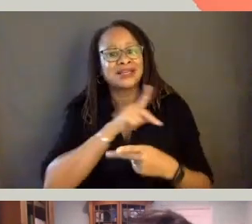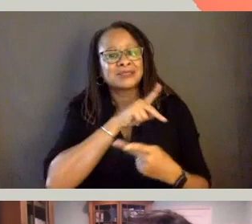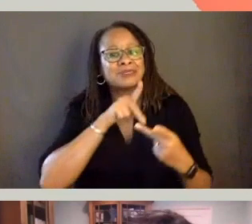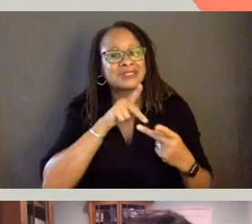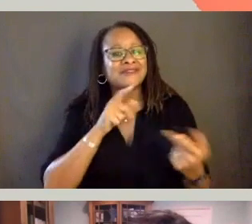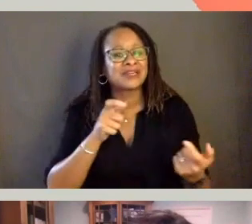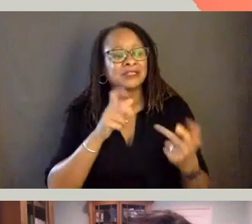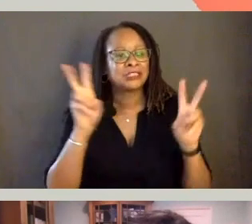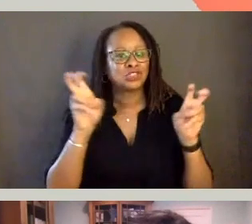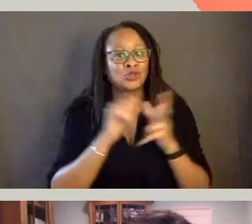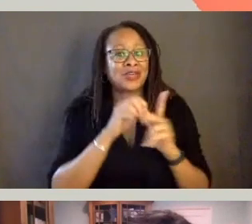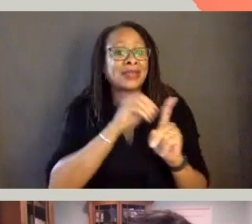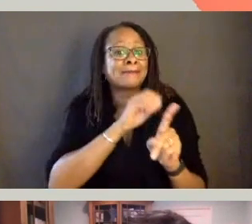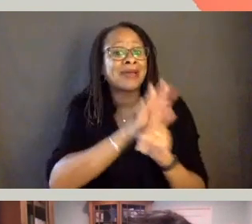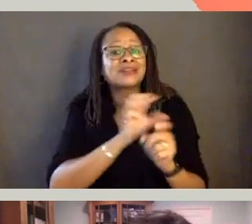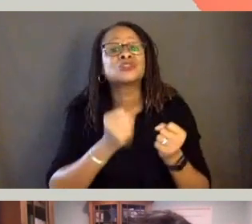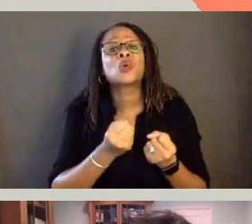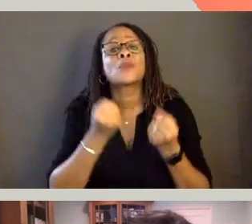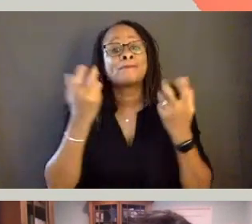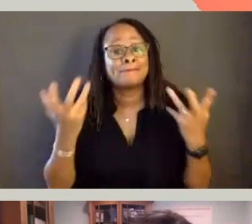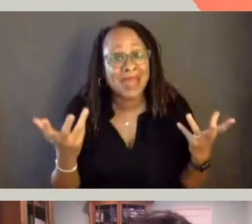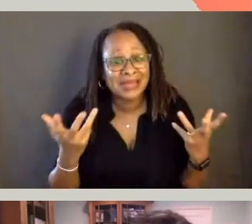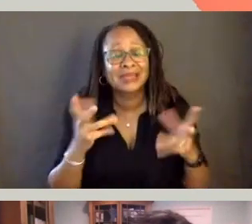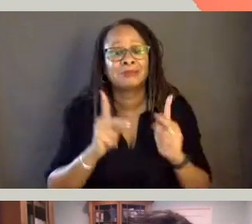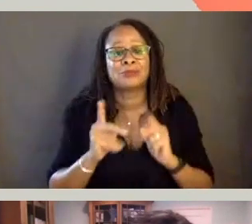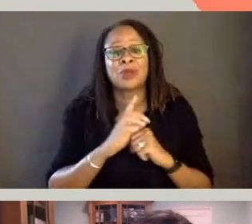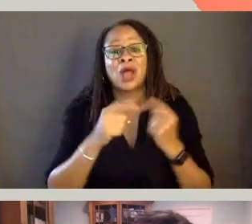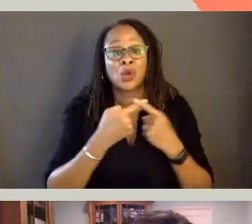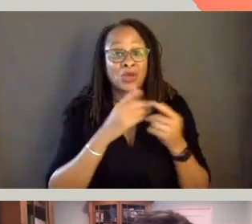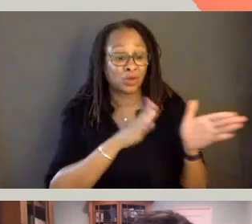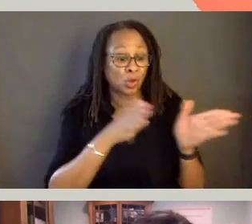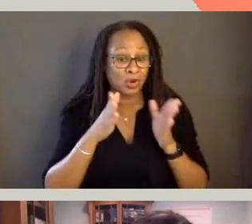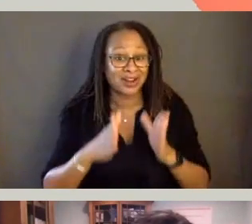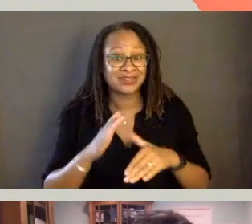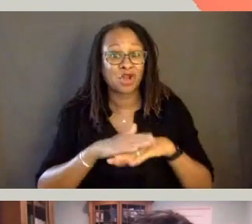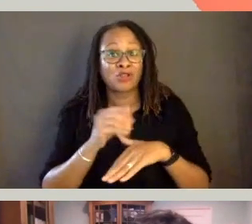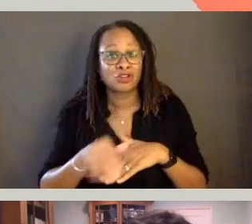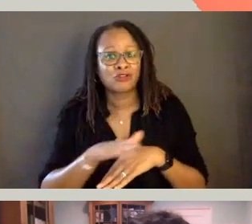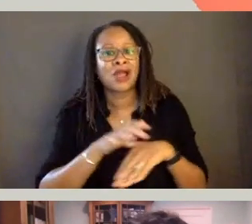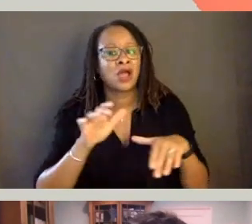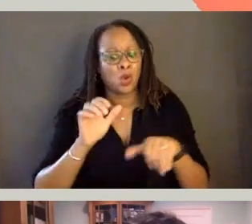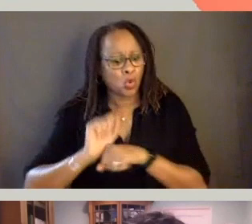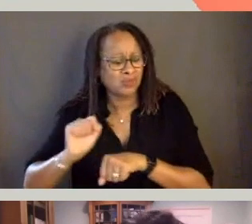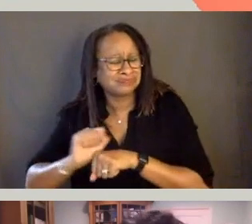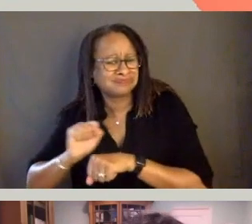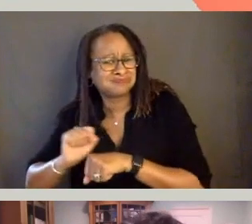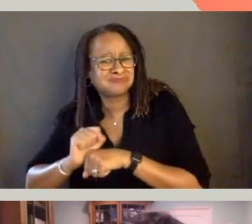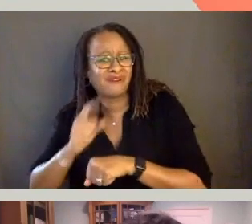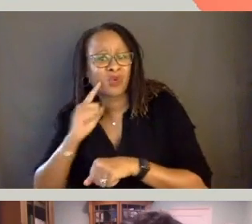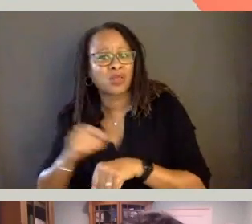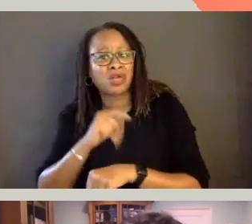that impacts so many folks when there's organizers on the ground that had been doing work on this for so long. And how can we engage with them